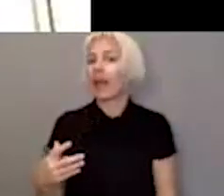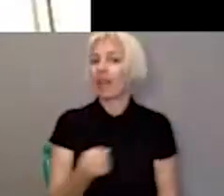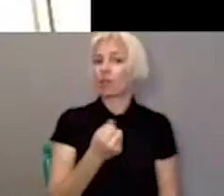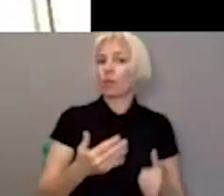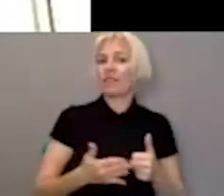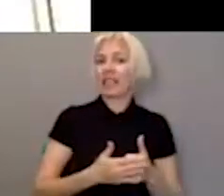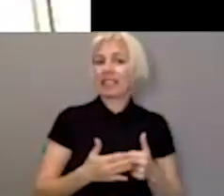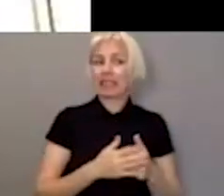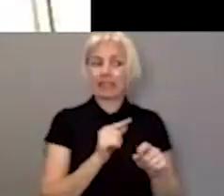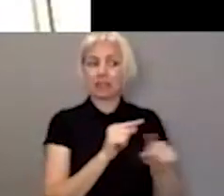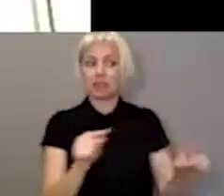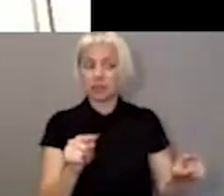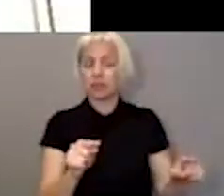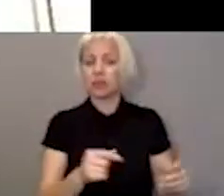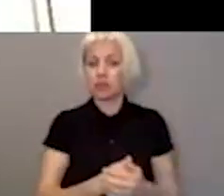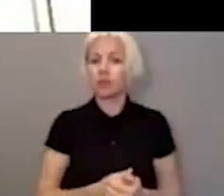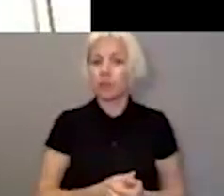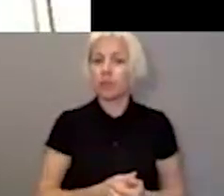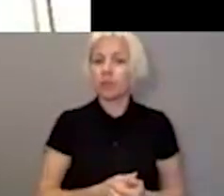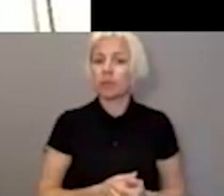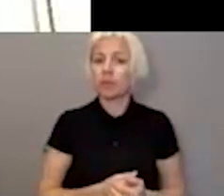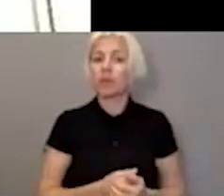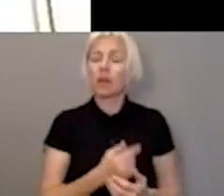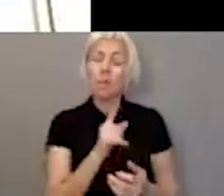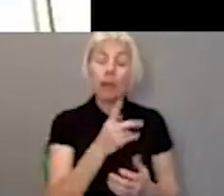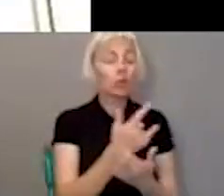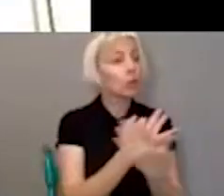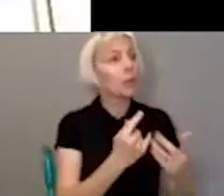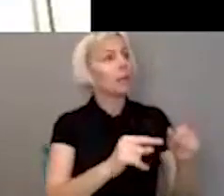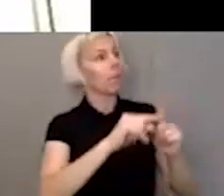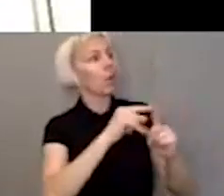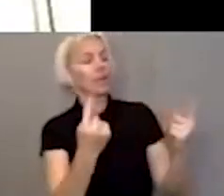a lot of positive elements. But the key to that is working with Aboriginal people and